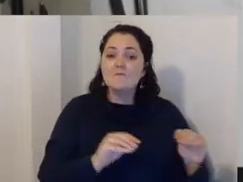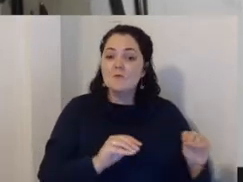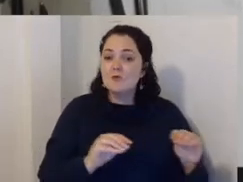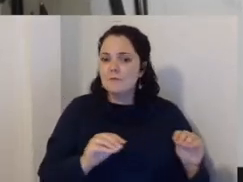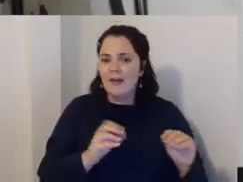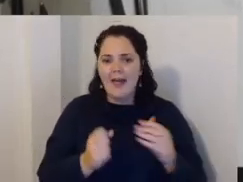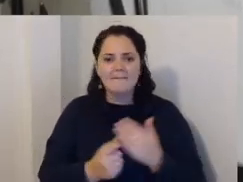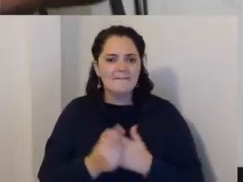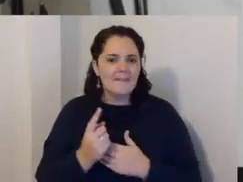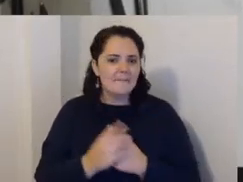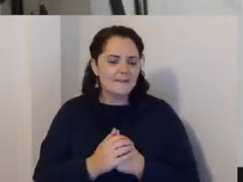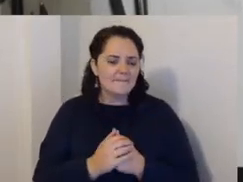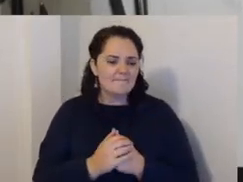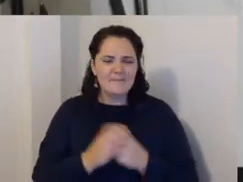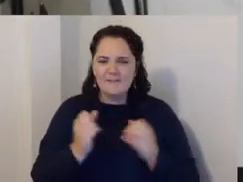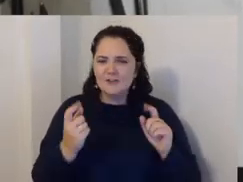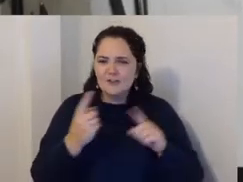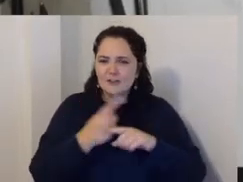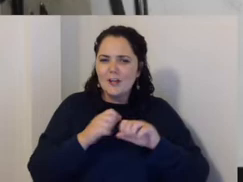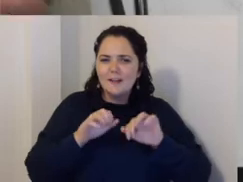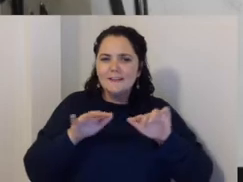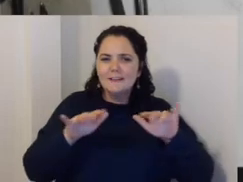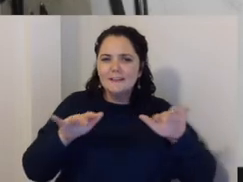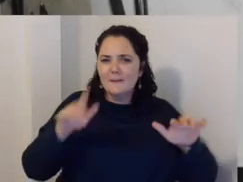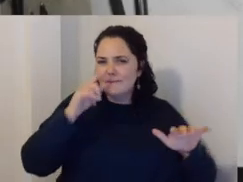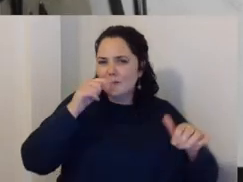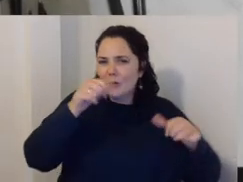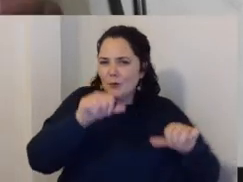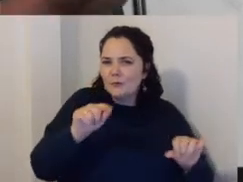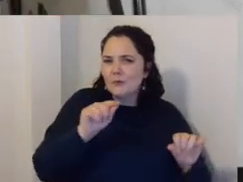in us you know in a certain place in Europe and then that gets categorized, there's something